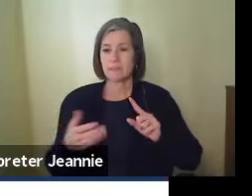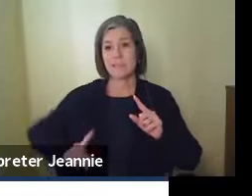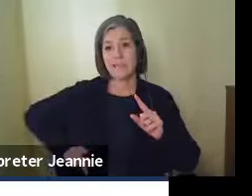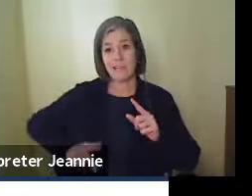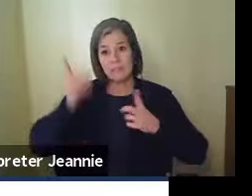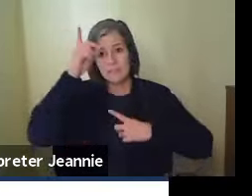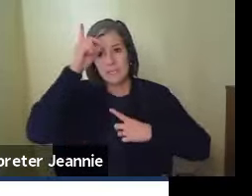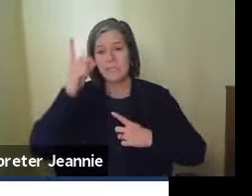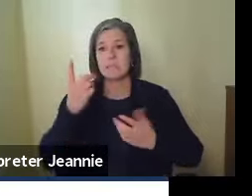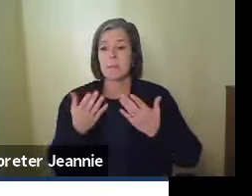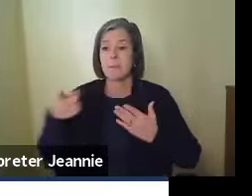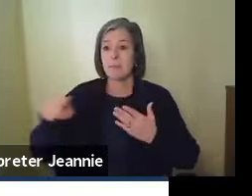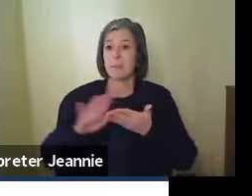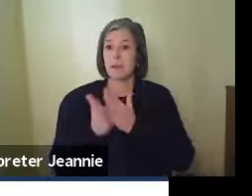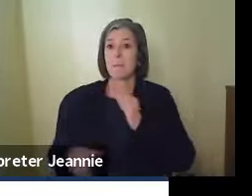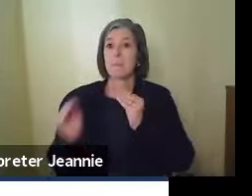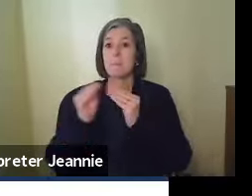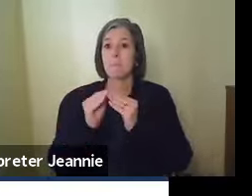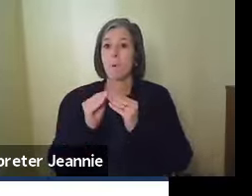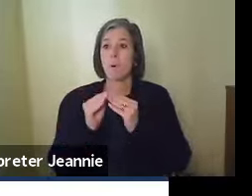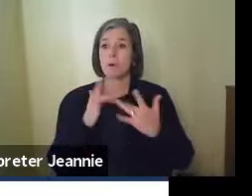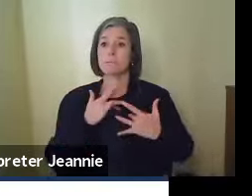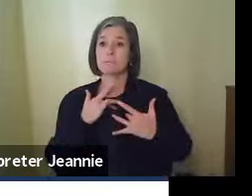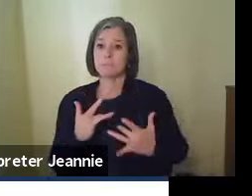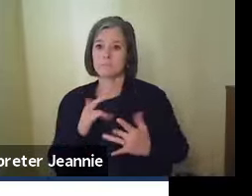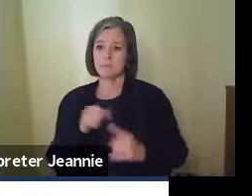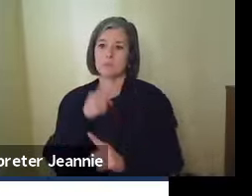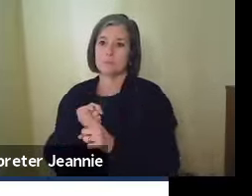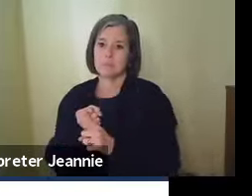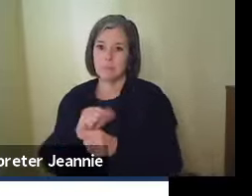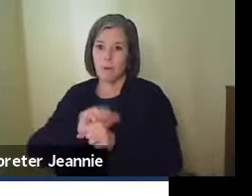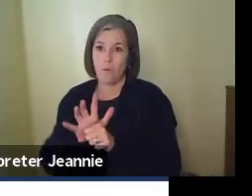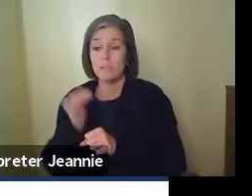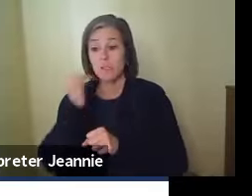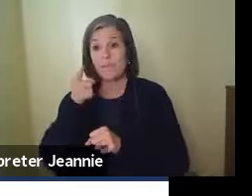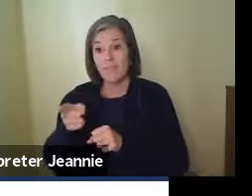make them very vulnerable to COVID-19. So if they get COVID-19 it's really